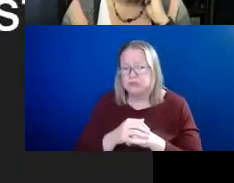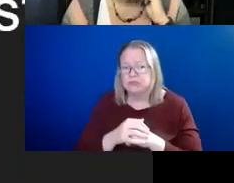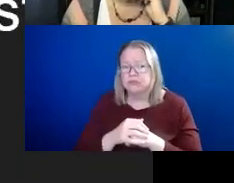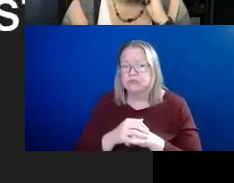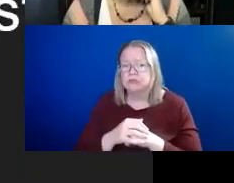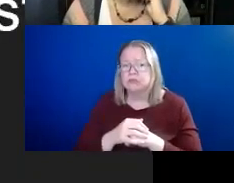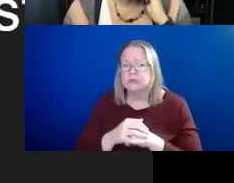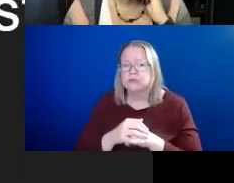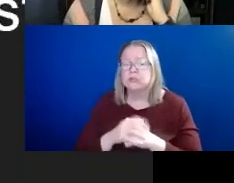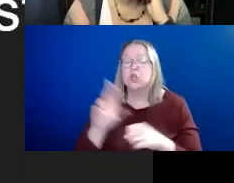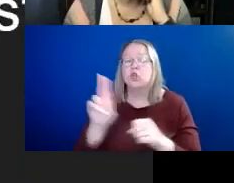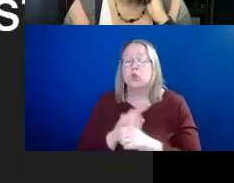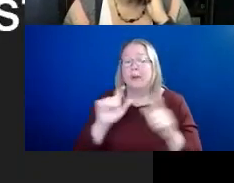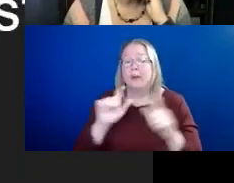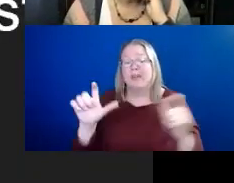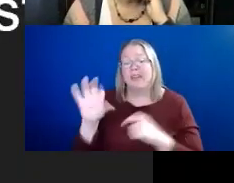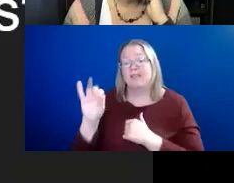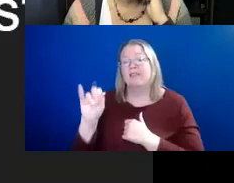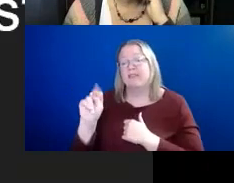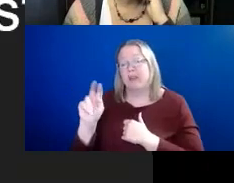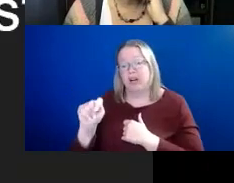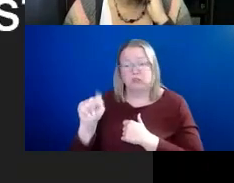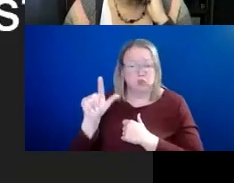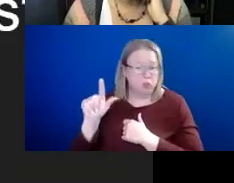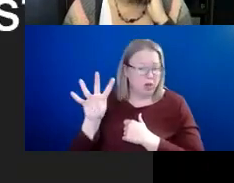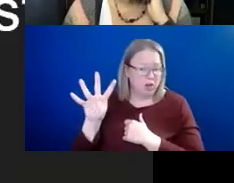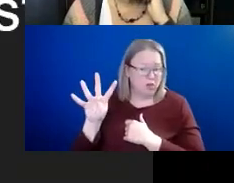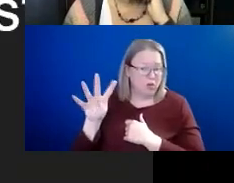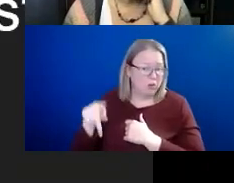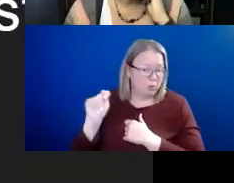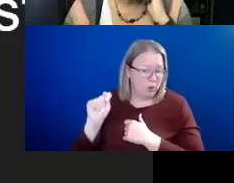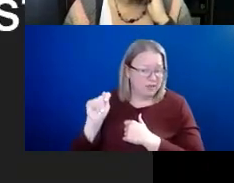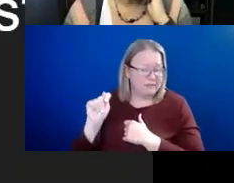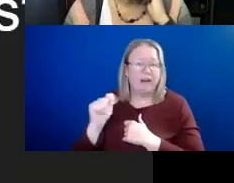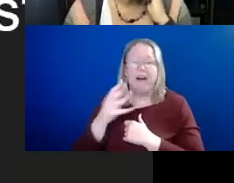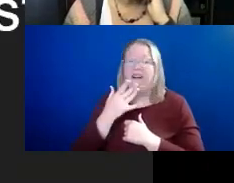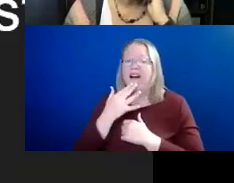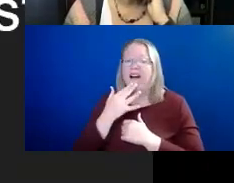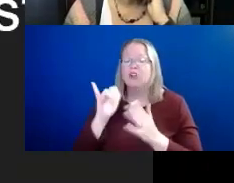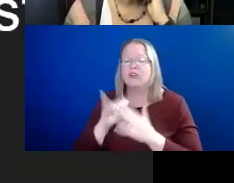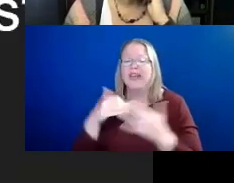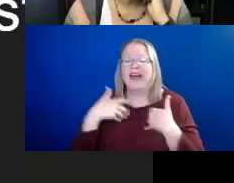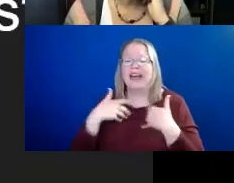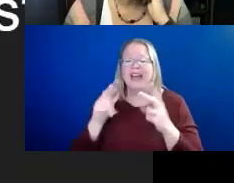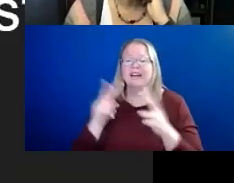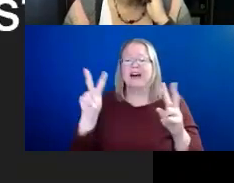Use big fonts. 24 point 13:28:31 and colors that have high contrast.